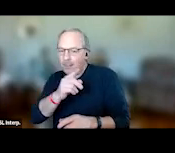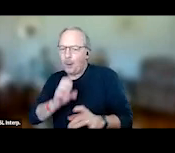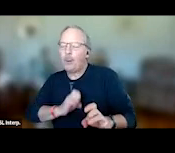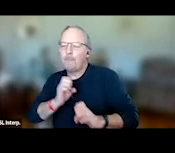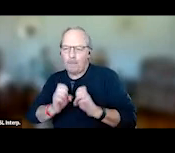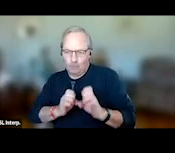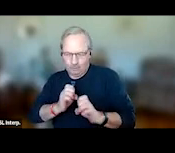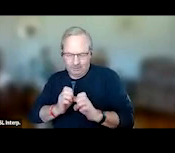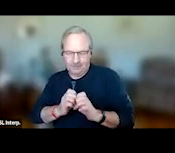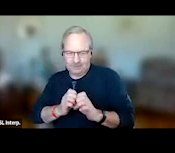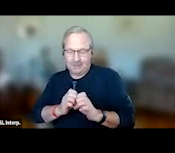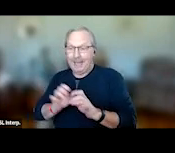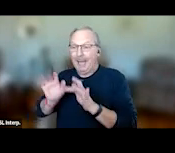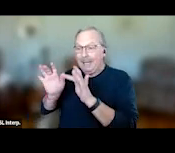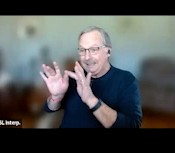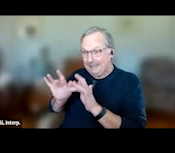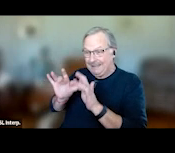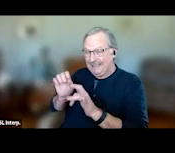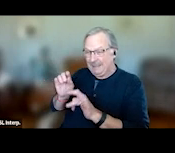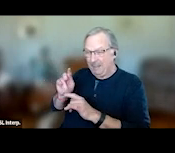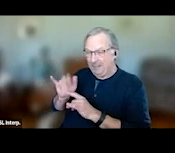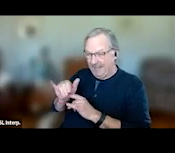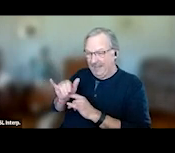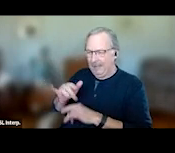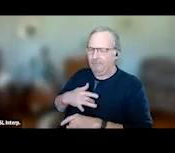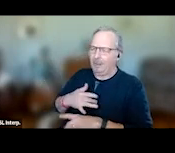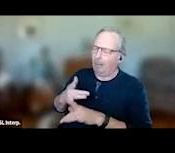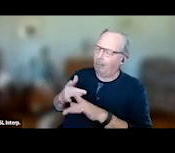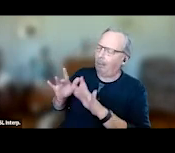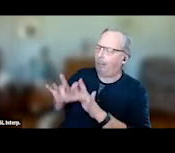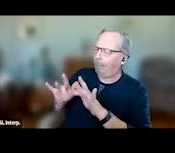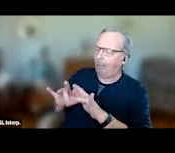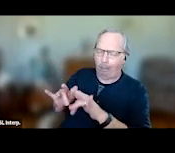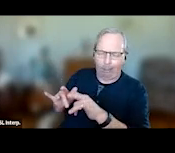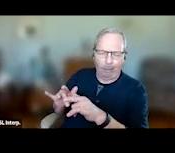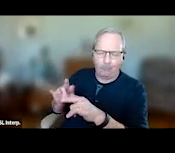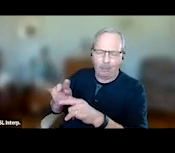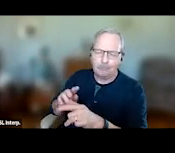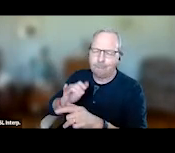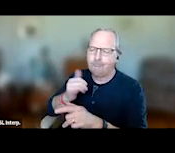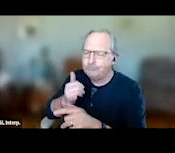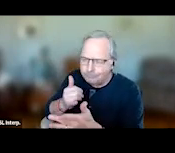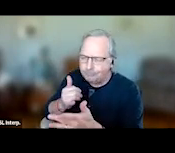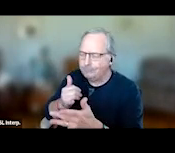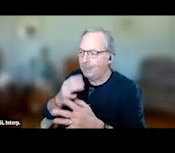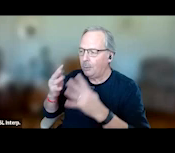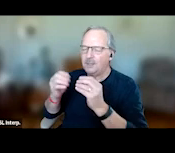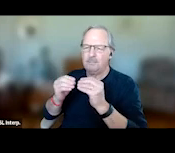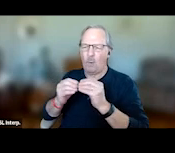Sympathy on the other hand is feeling pity or sorrowful for others' misfortunes. This creates more emotional distance and lacks